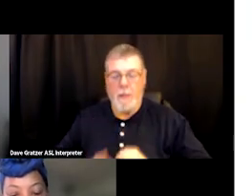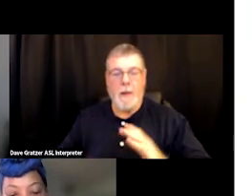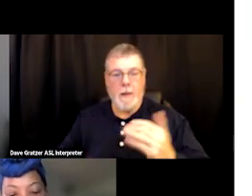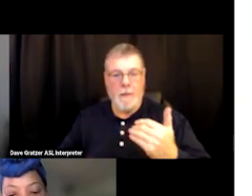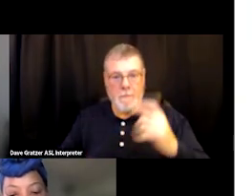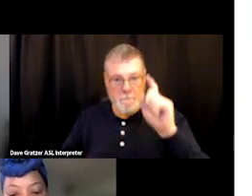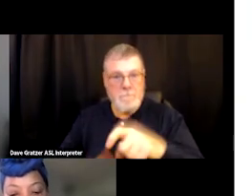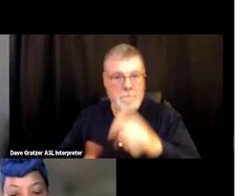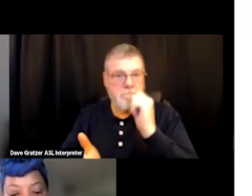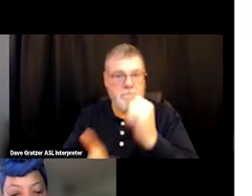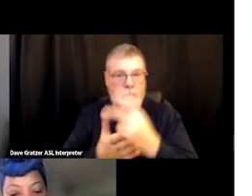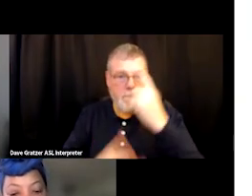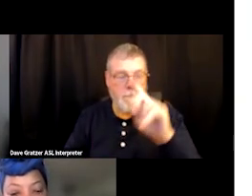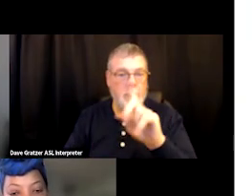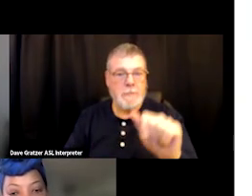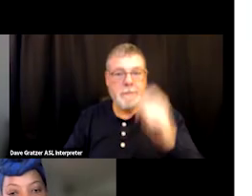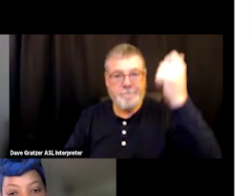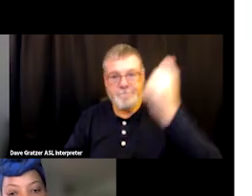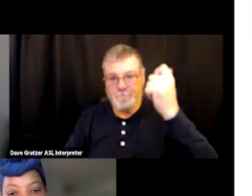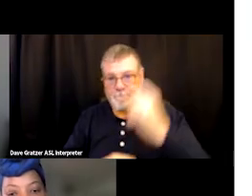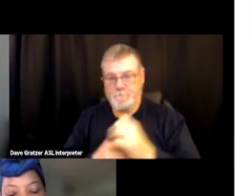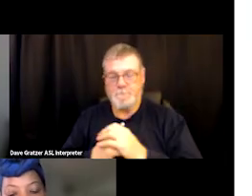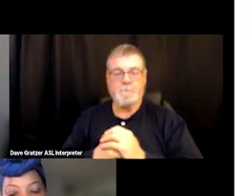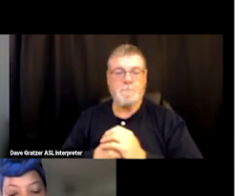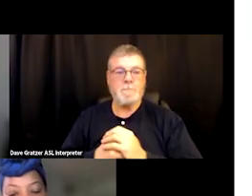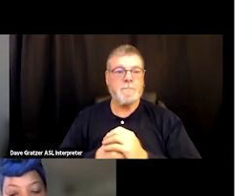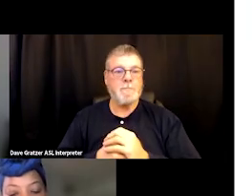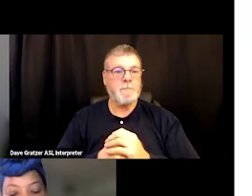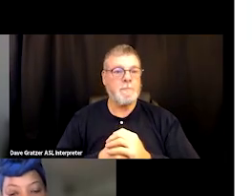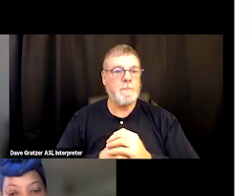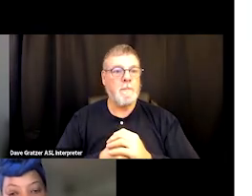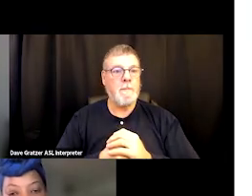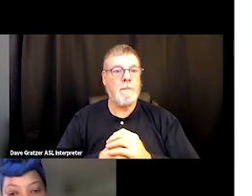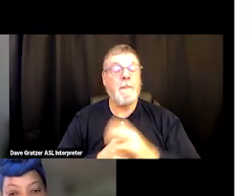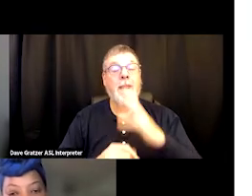for disability benefits. And the medical summary report aims to provide